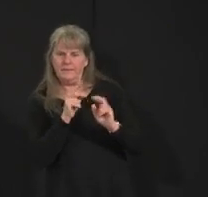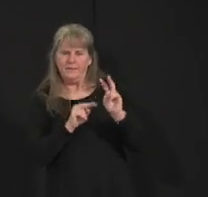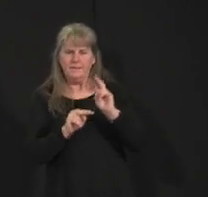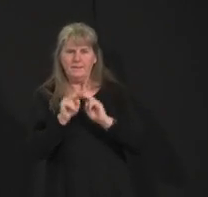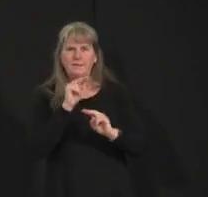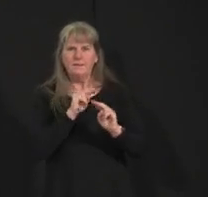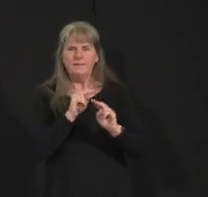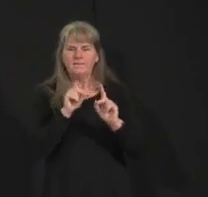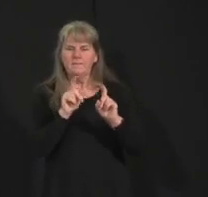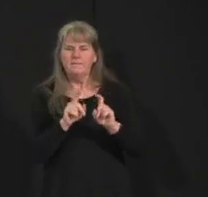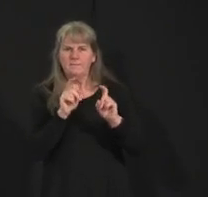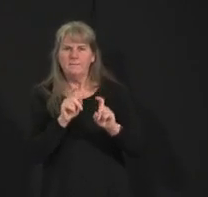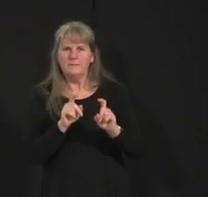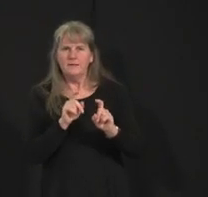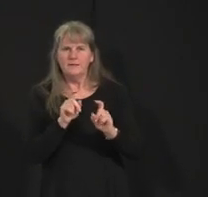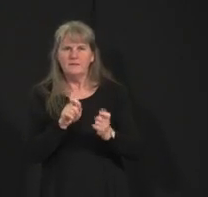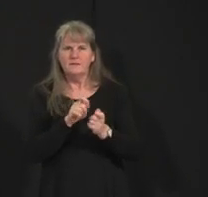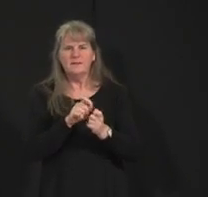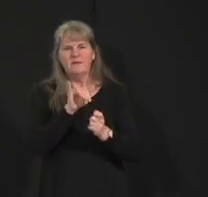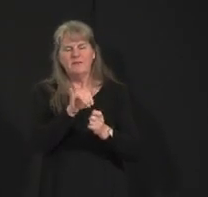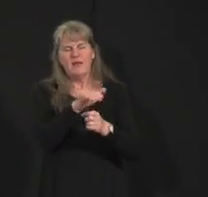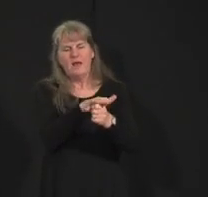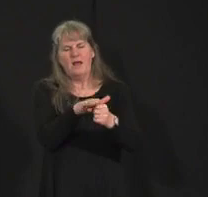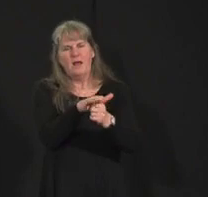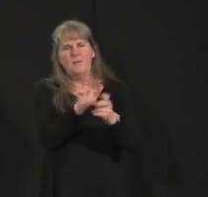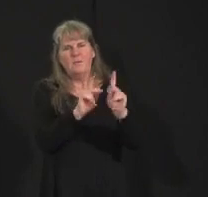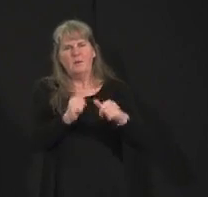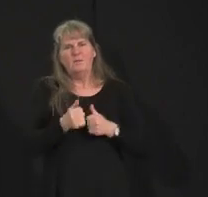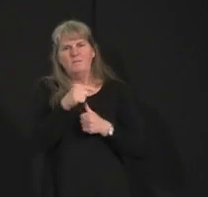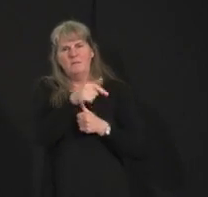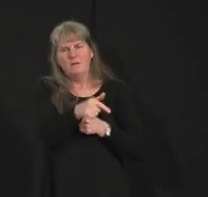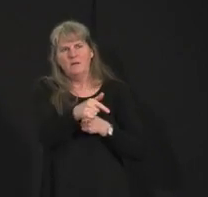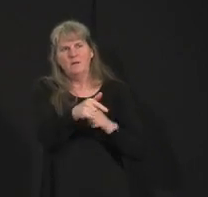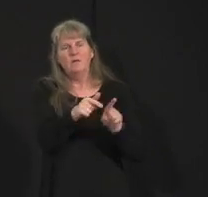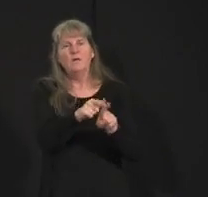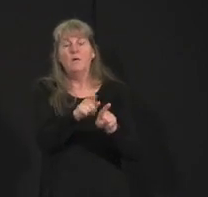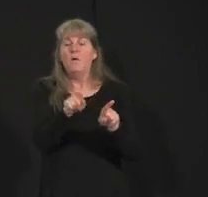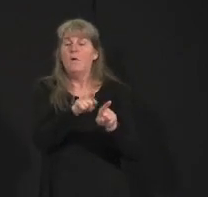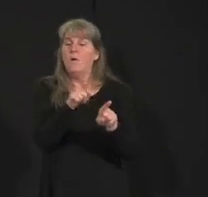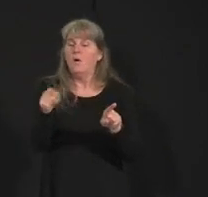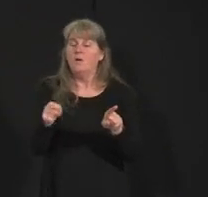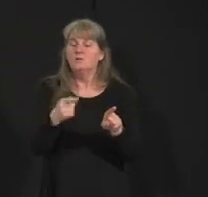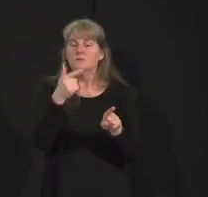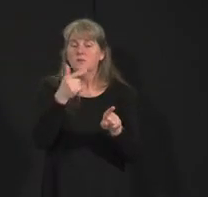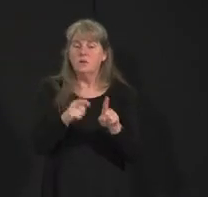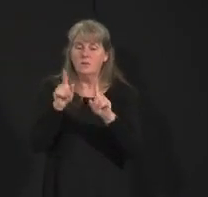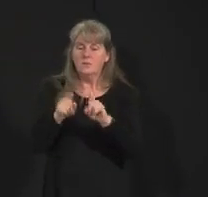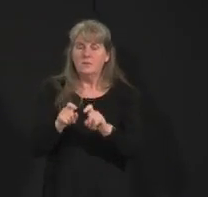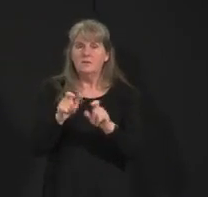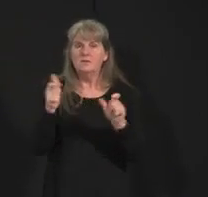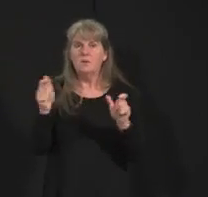low threshold for testing in certain populations. We also already have a Lowther shall for testing in rural